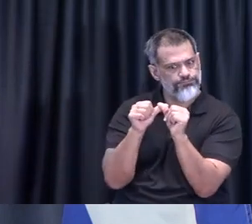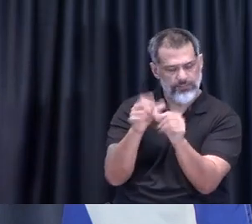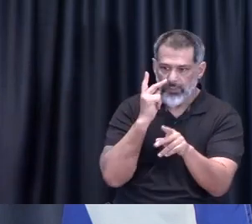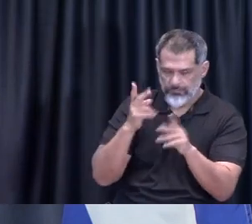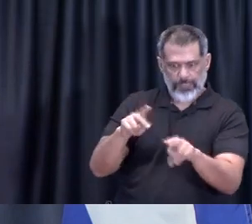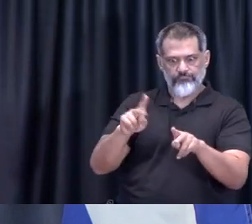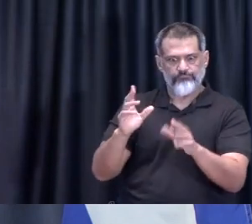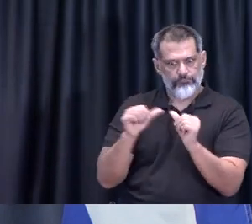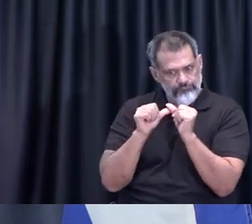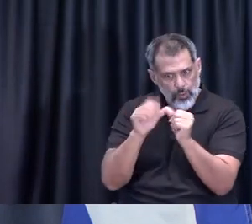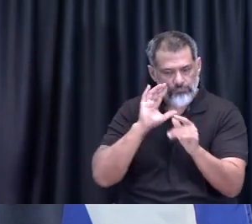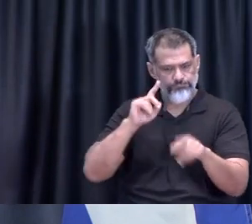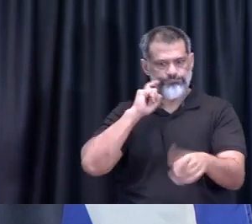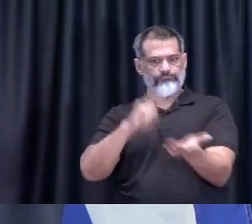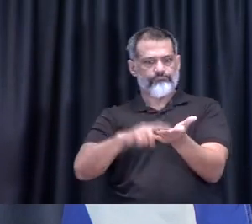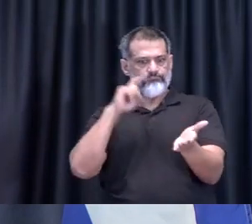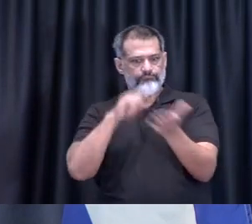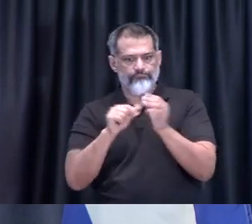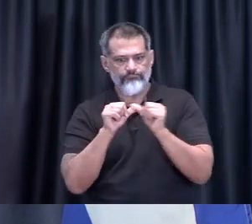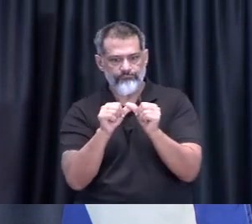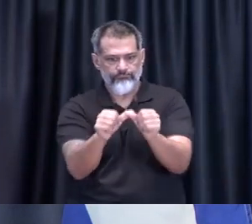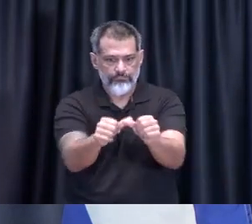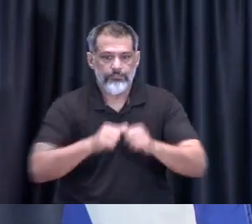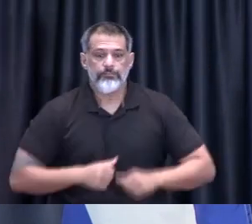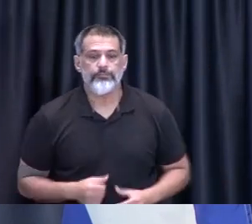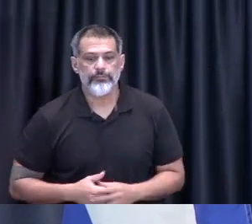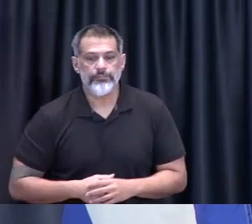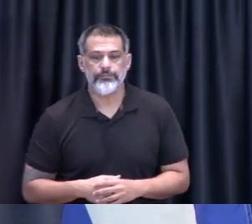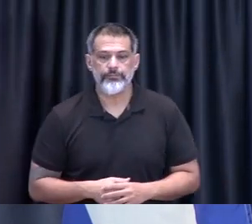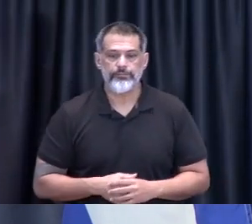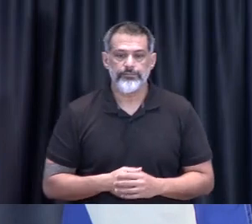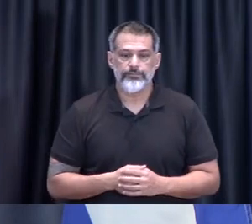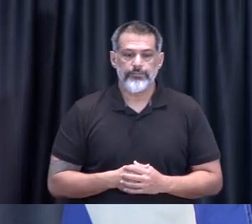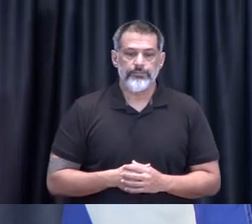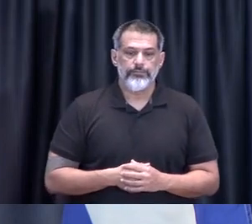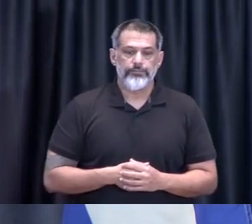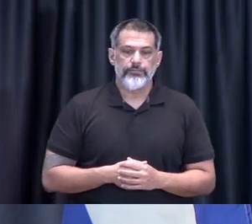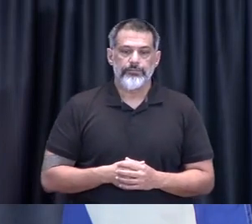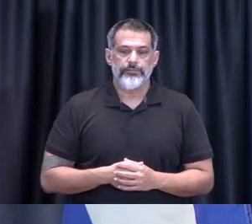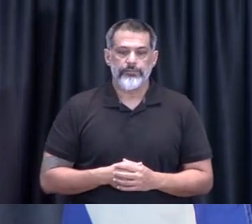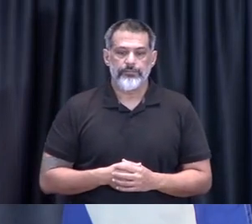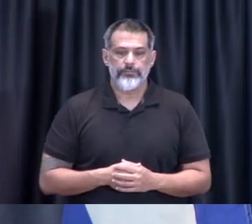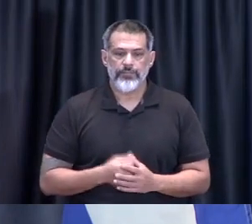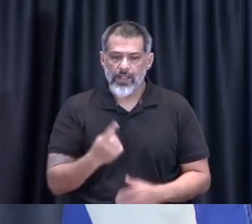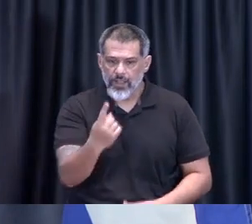and vaccination. I guess I could hone in a little